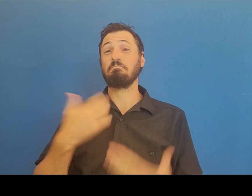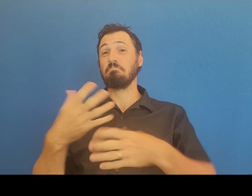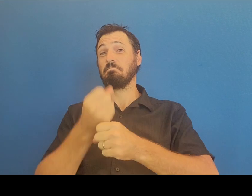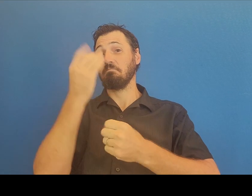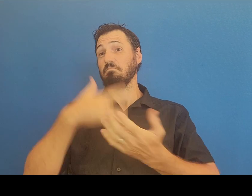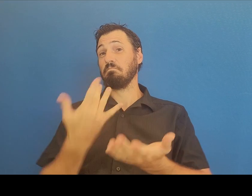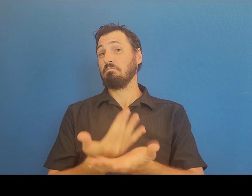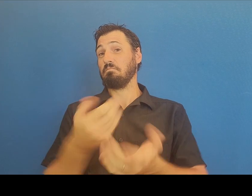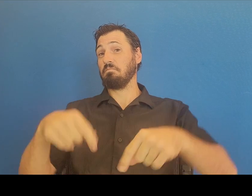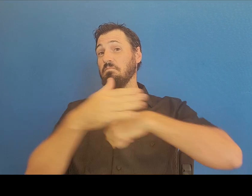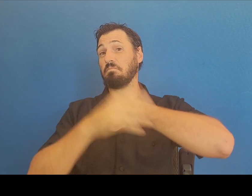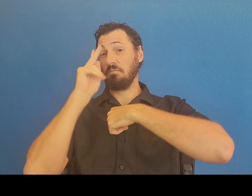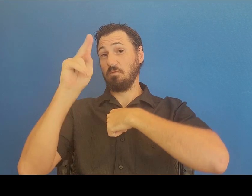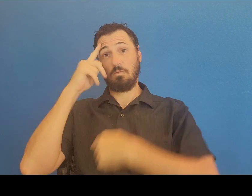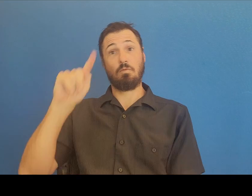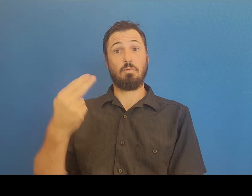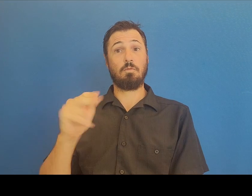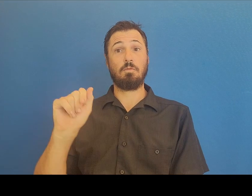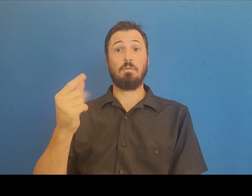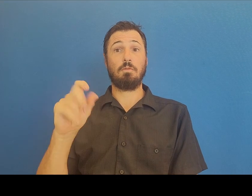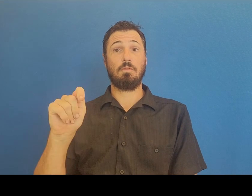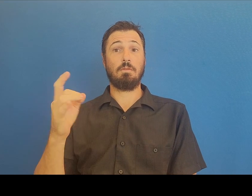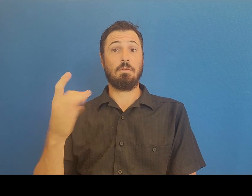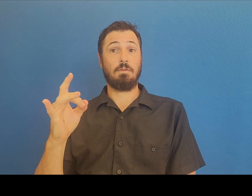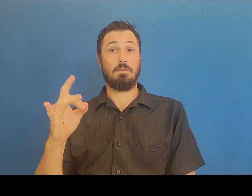Aloha Kaua‘i. This is your County of Kaua‘i briefing for Thursday, August 18th.